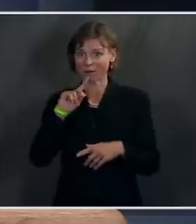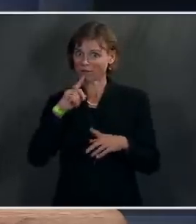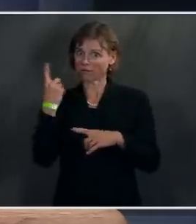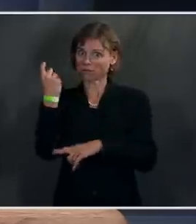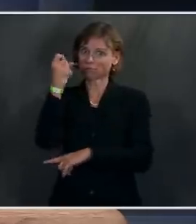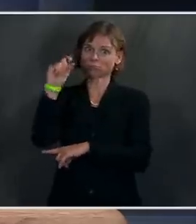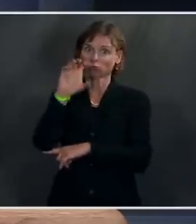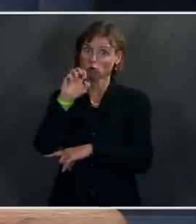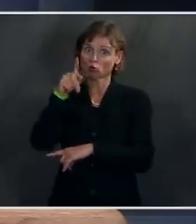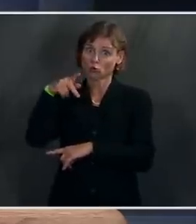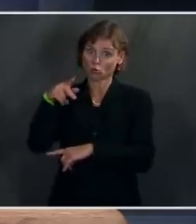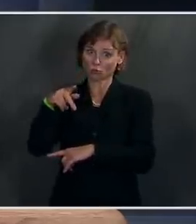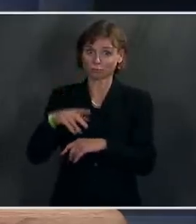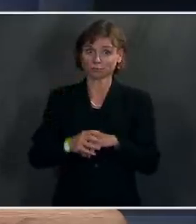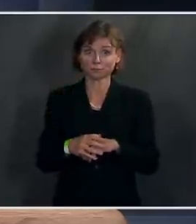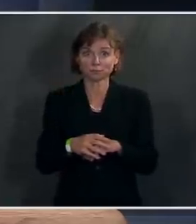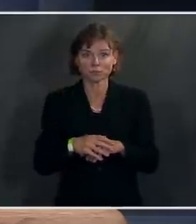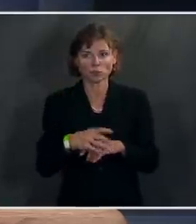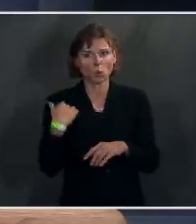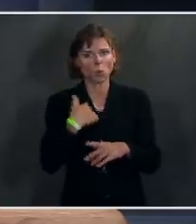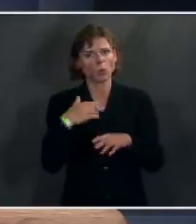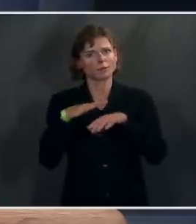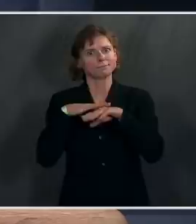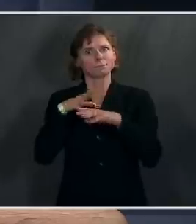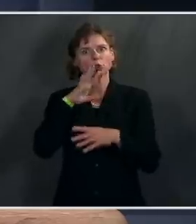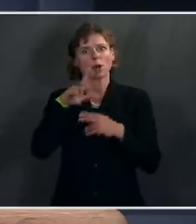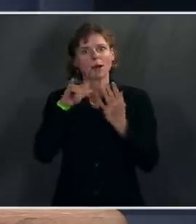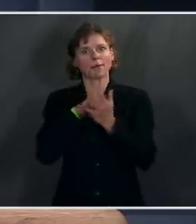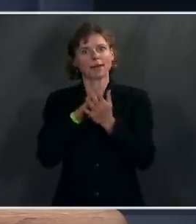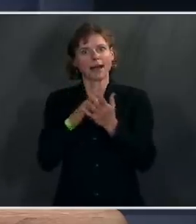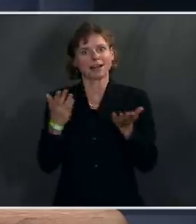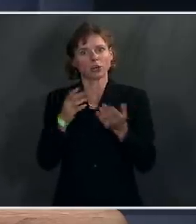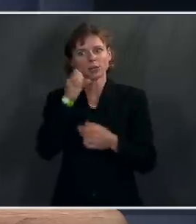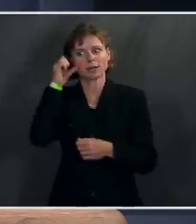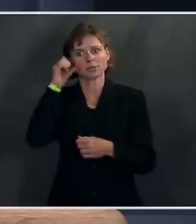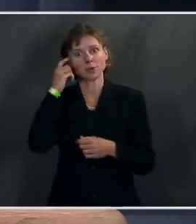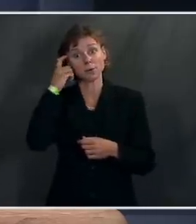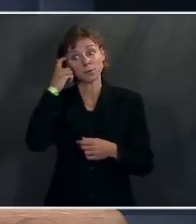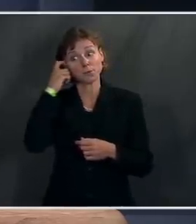and we talked about a little bit here yesterday, but there was a releasing of some --